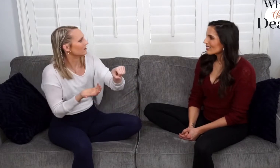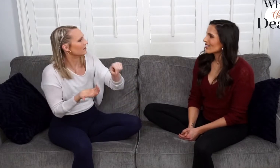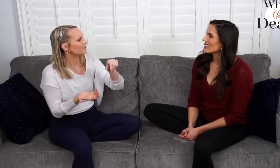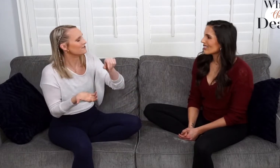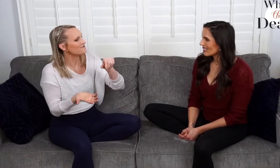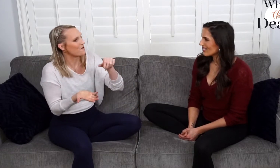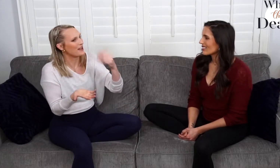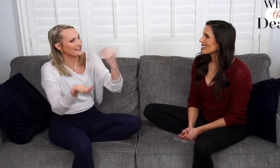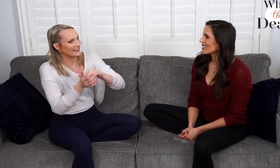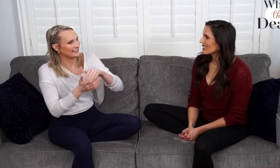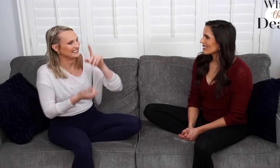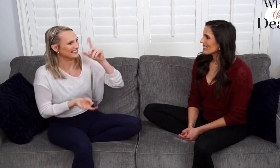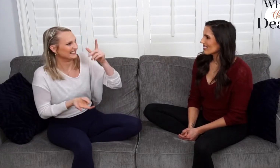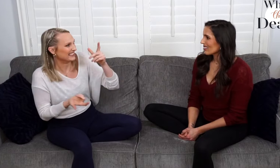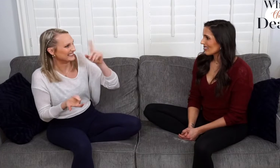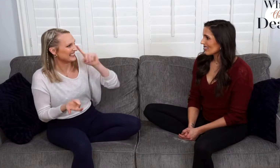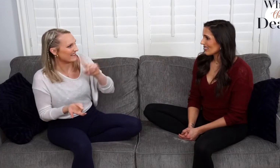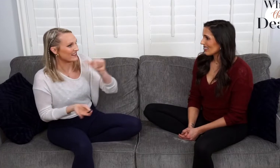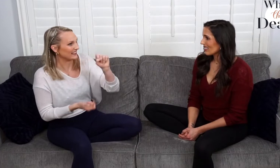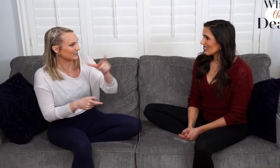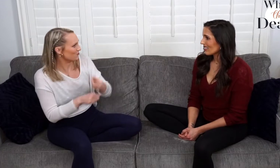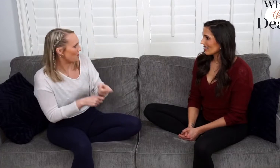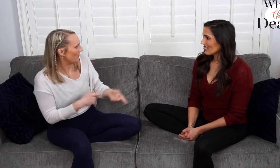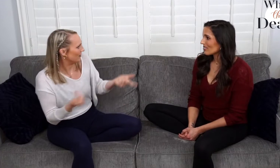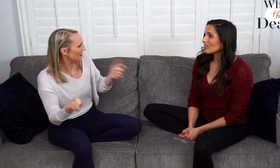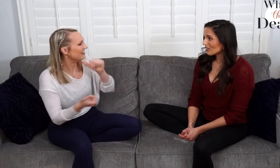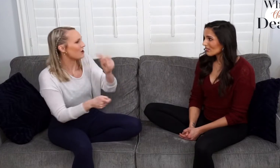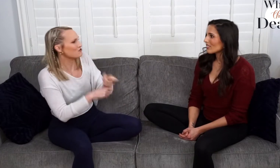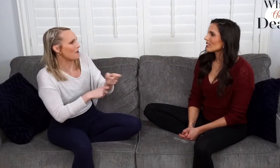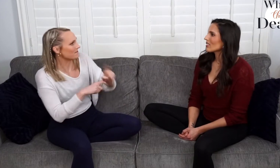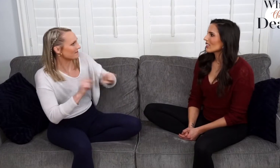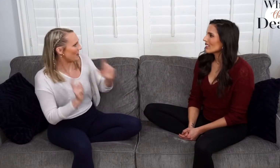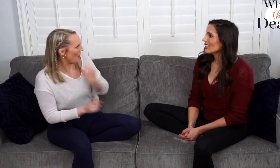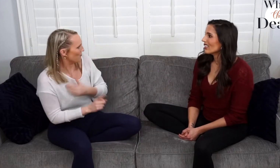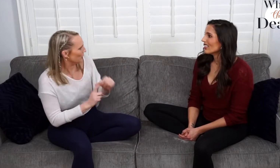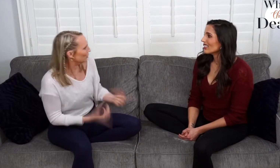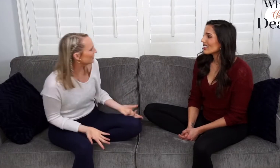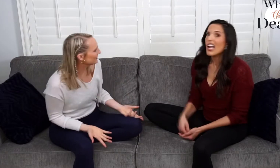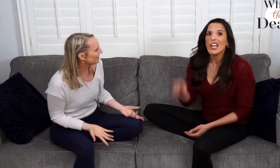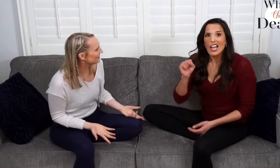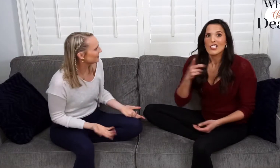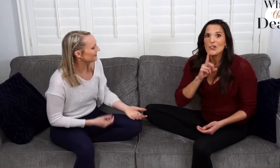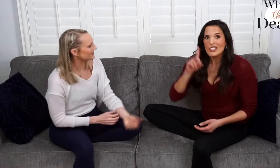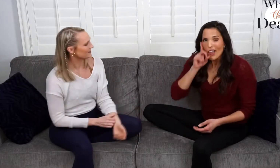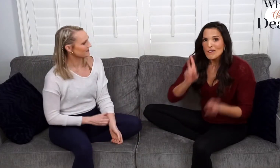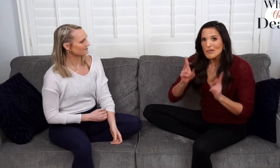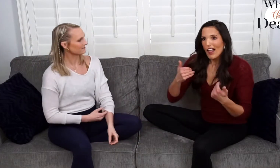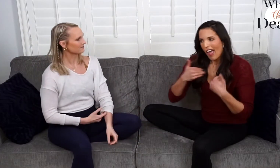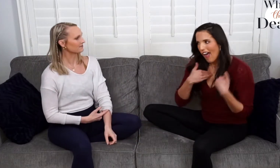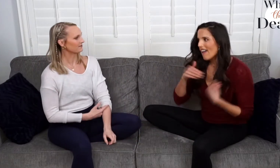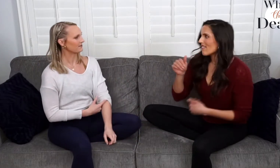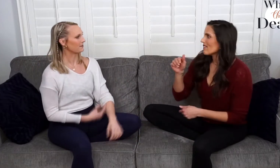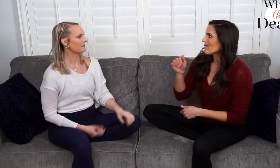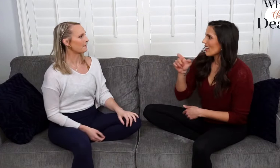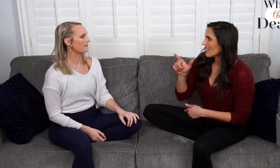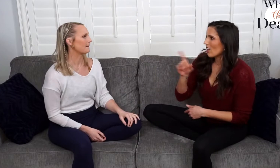So again, it's kind of an ASL Deaf joke, not a joke, but it's our word. - Yes! So Deaf people have ASL